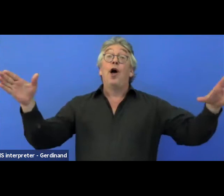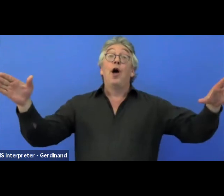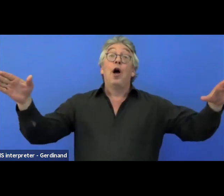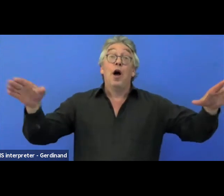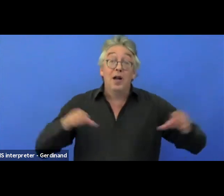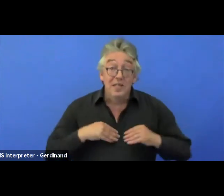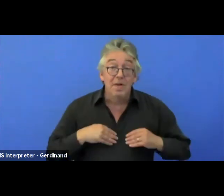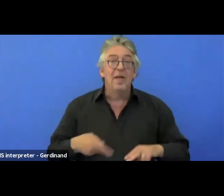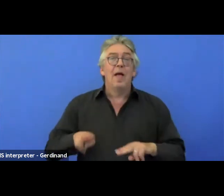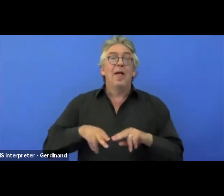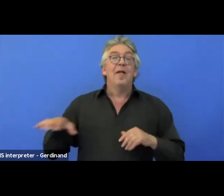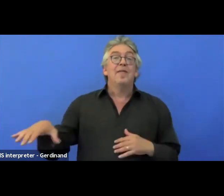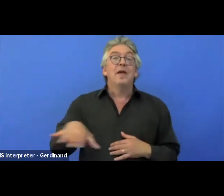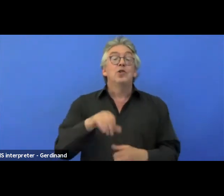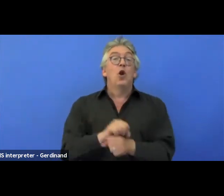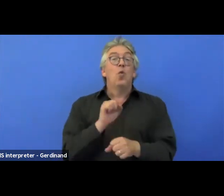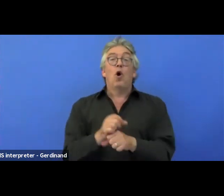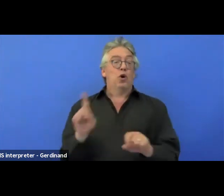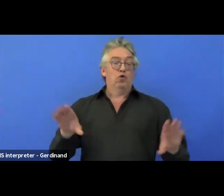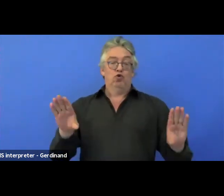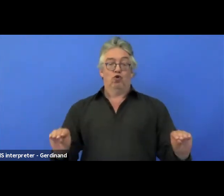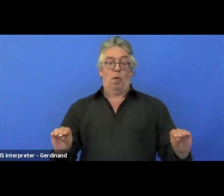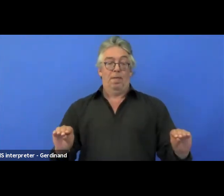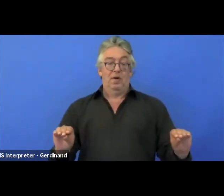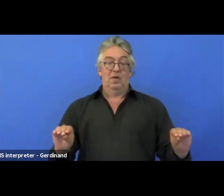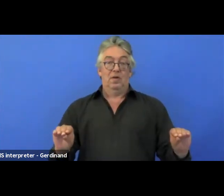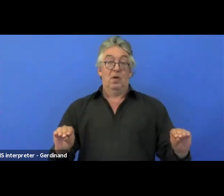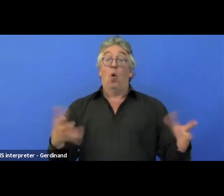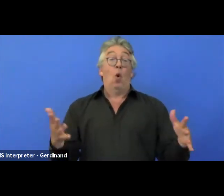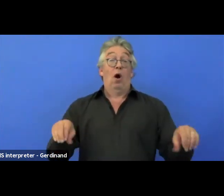the harmonisation of requirements and therefore the single market.